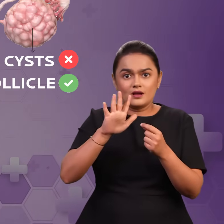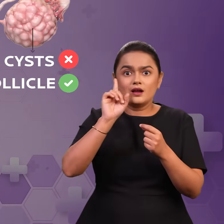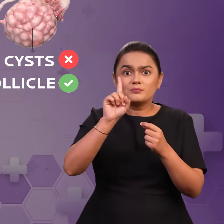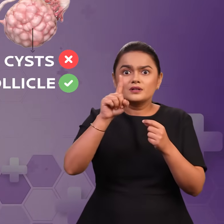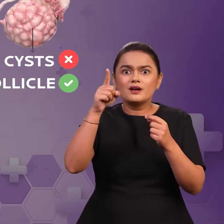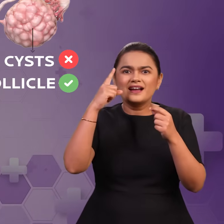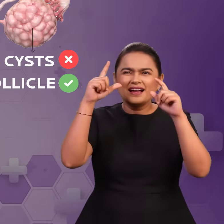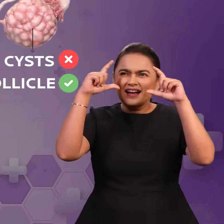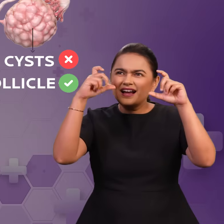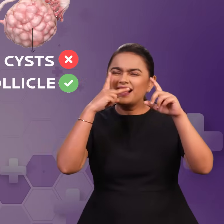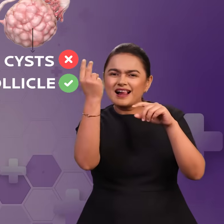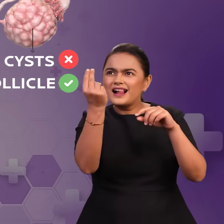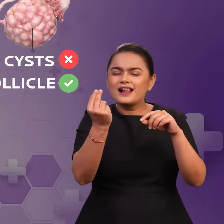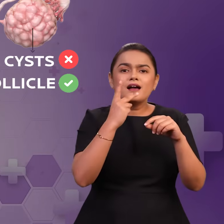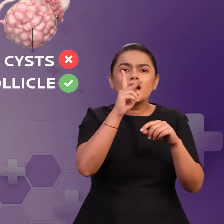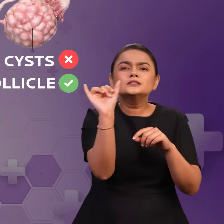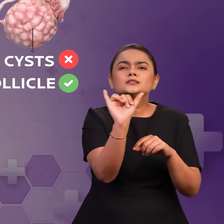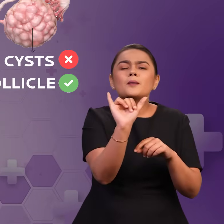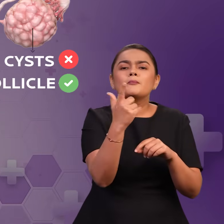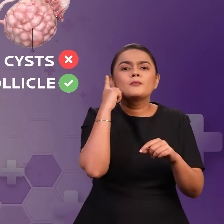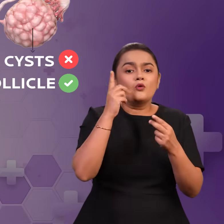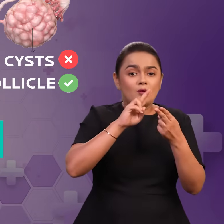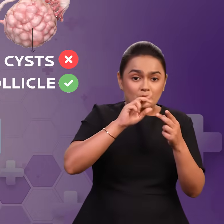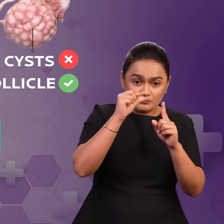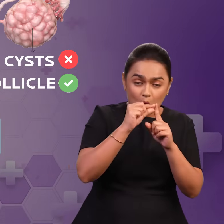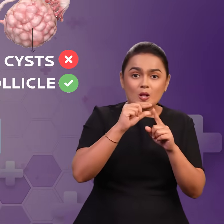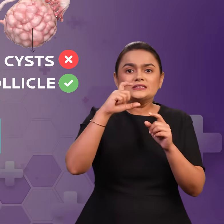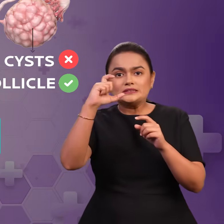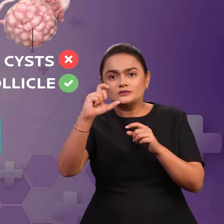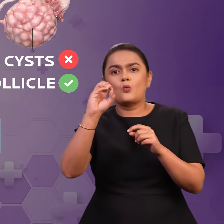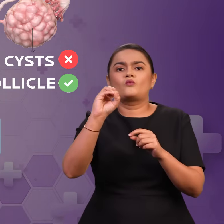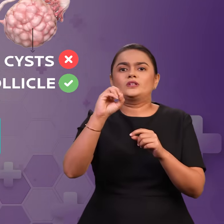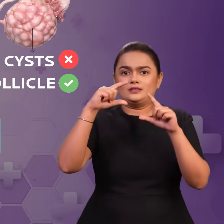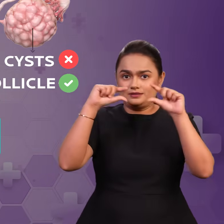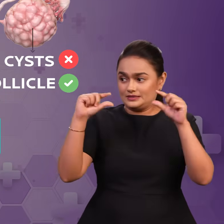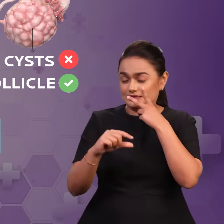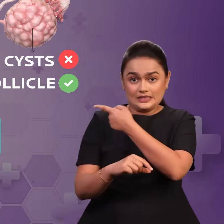Since they look like that the condition is called - Polycyctic Ovary.